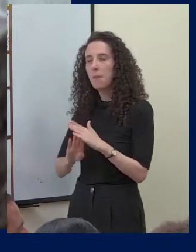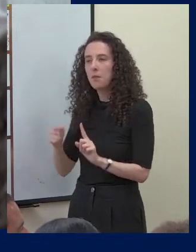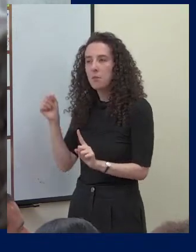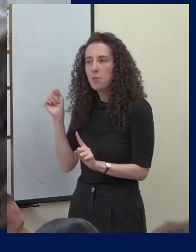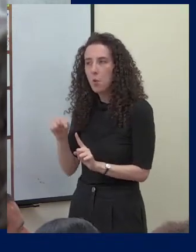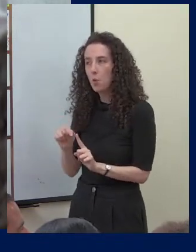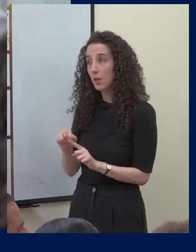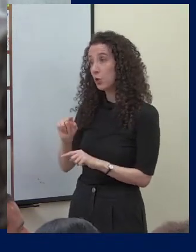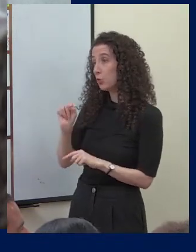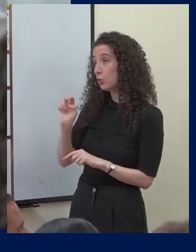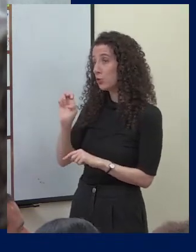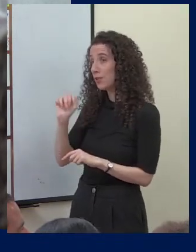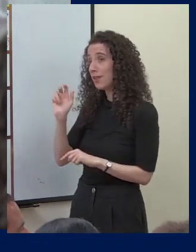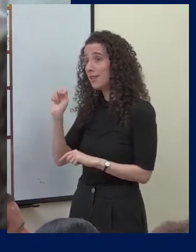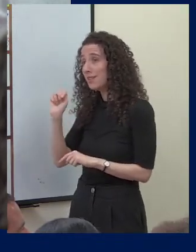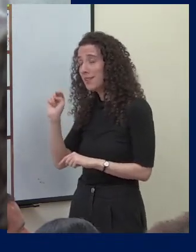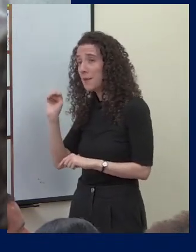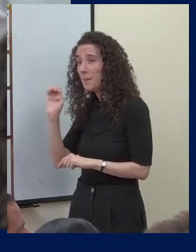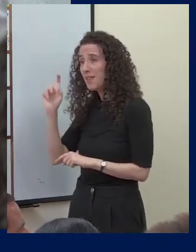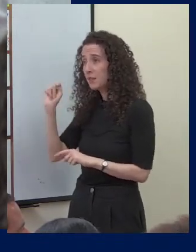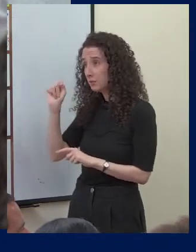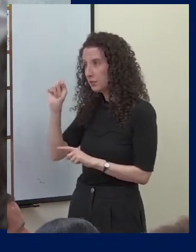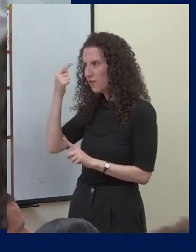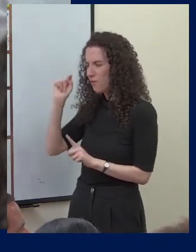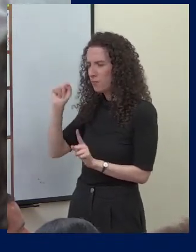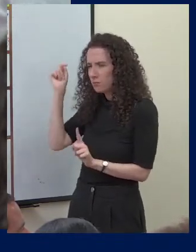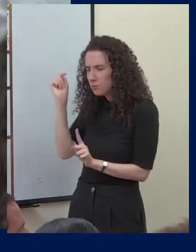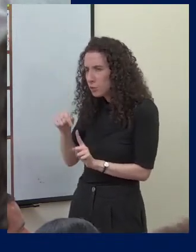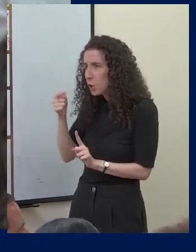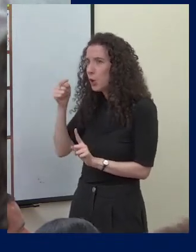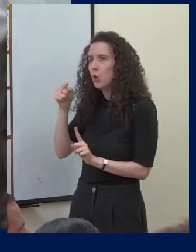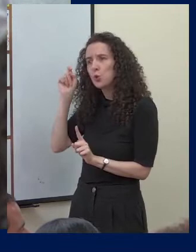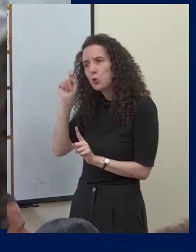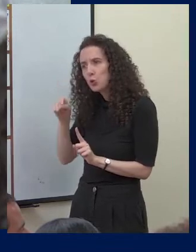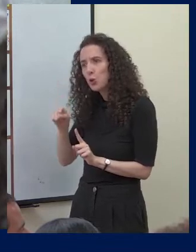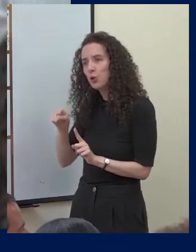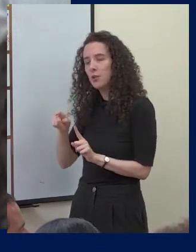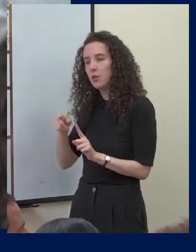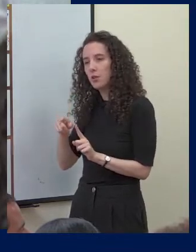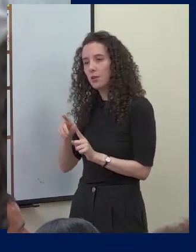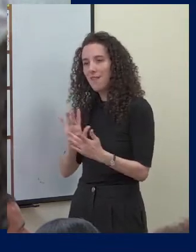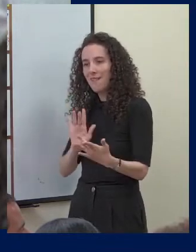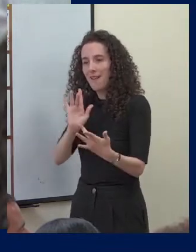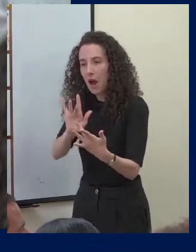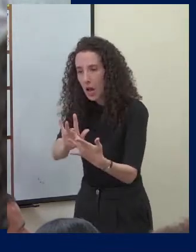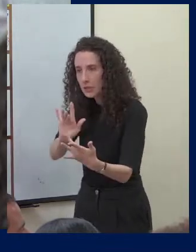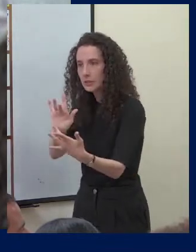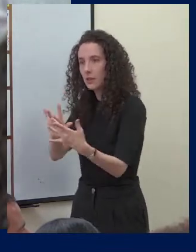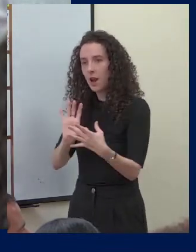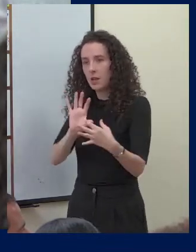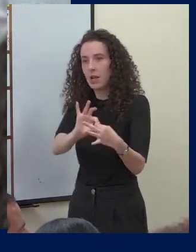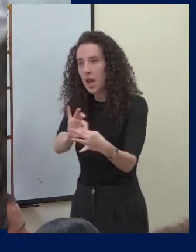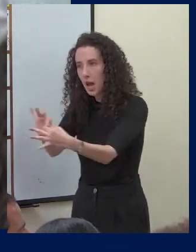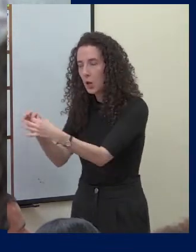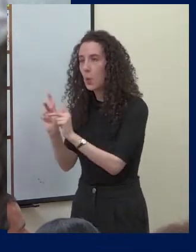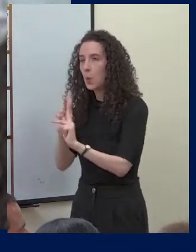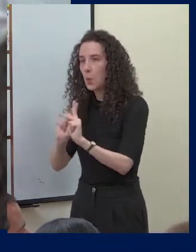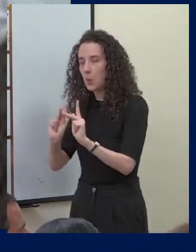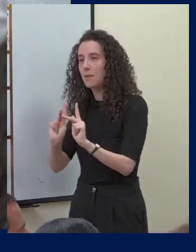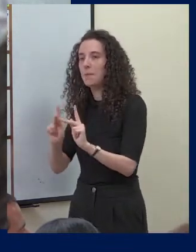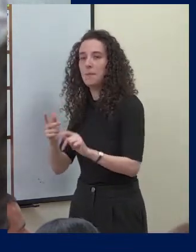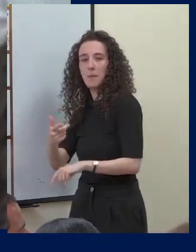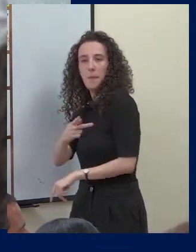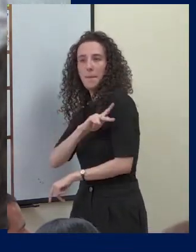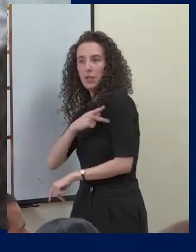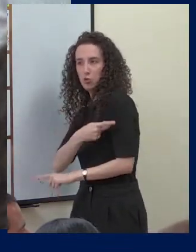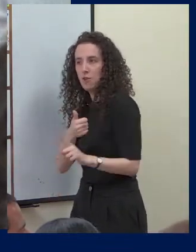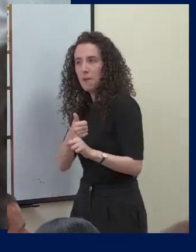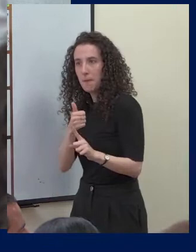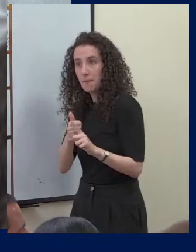should be the core to reach the patient that reach out to us in this field of practice.